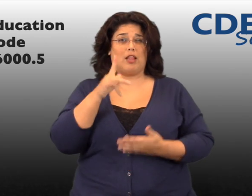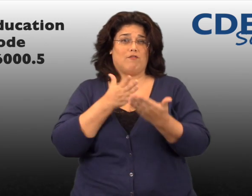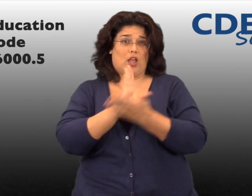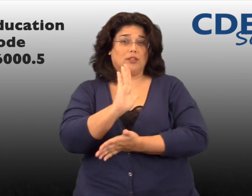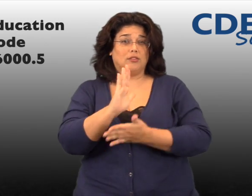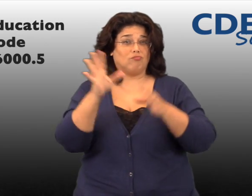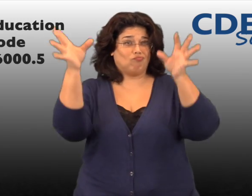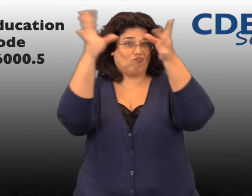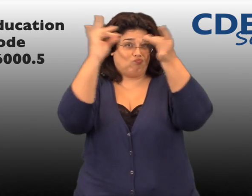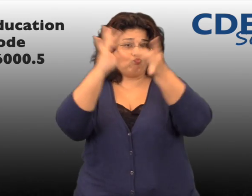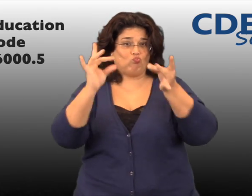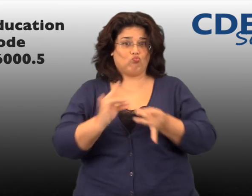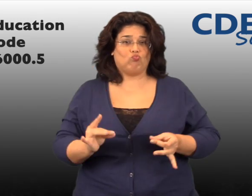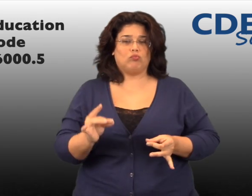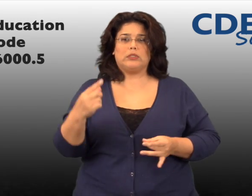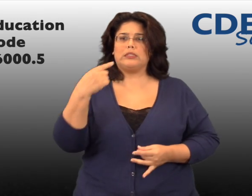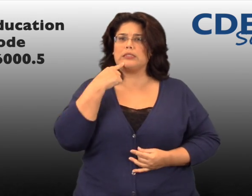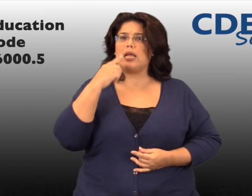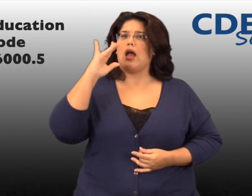Child’s Bill of Rights (and Special Factors [CFR 300.324(a)(2)(iv)]) state that the IEP